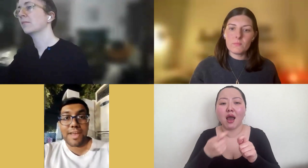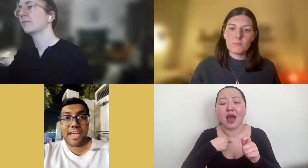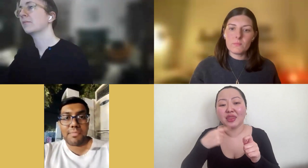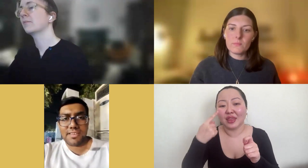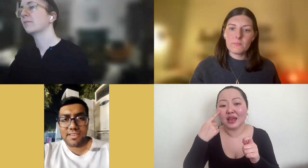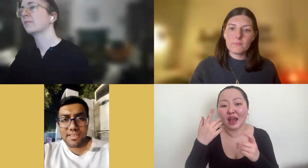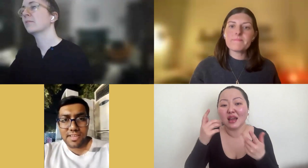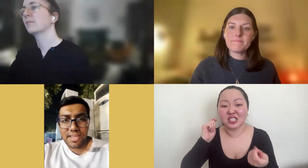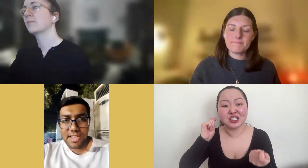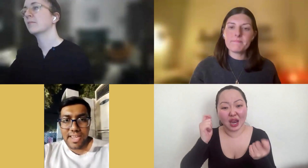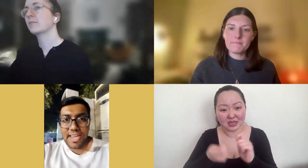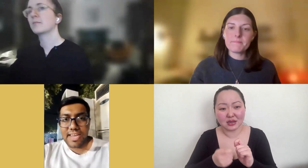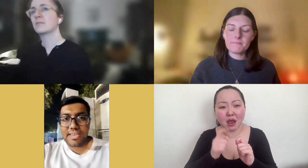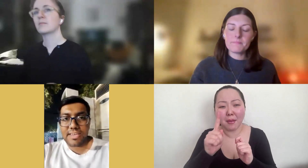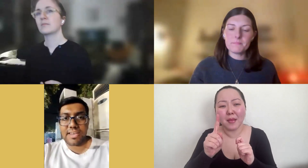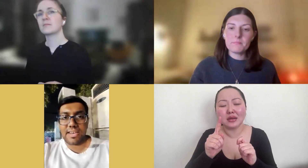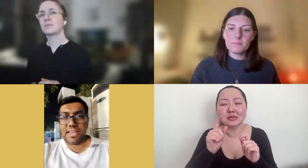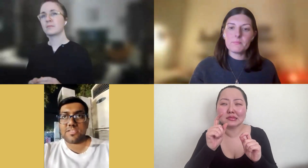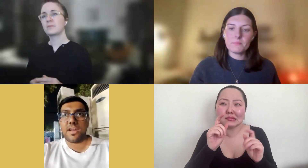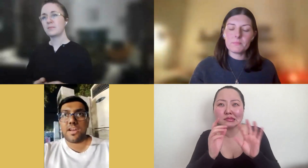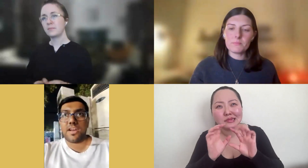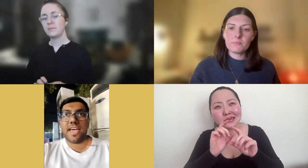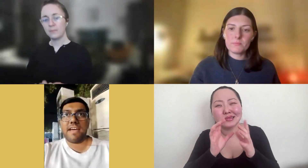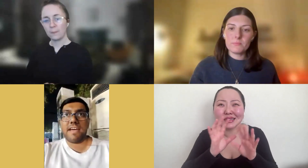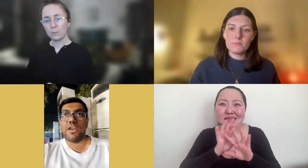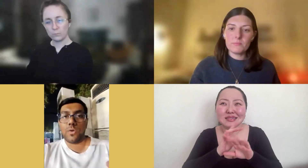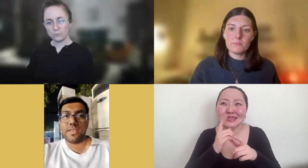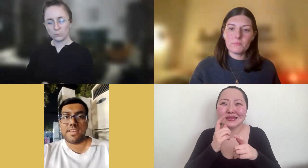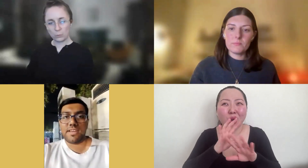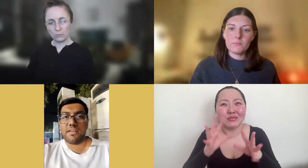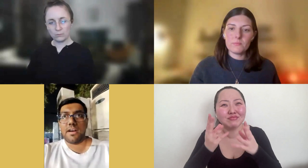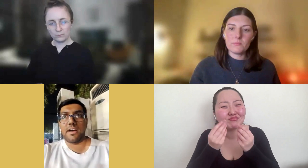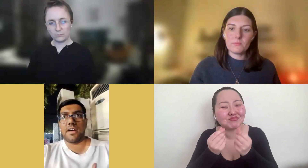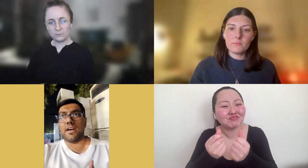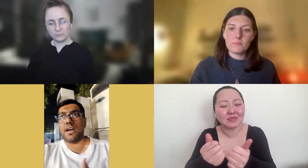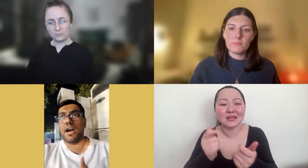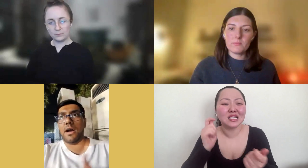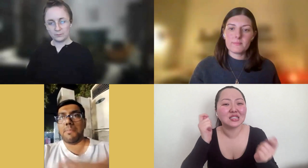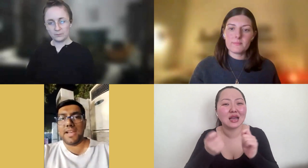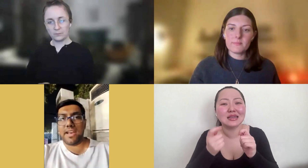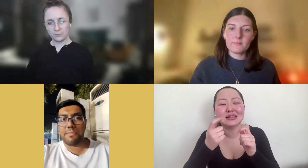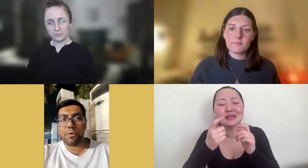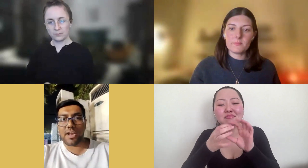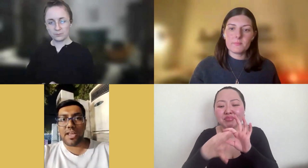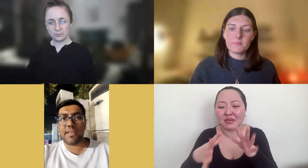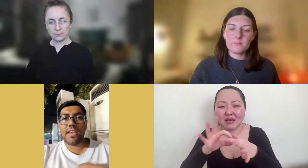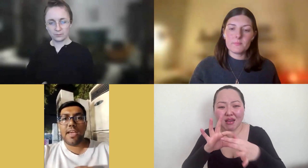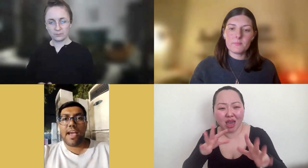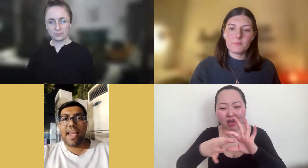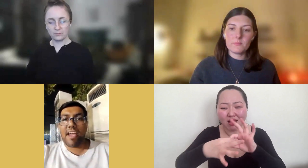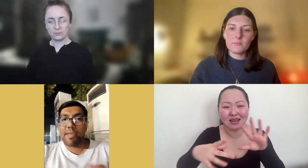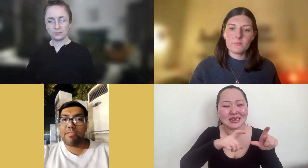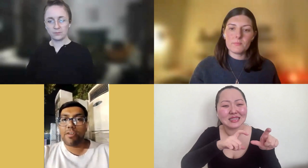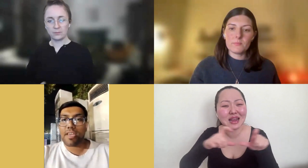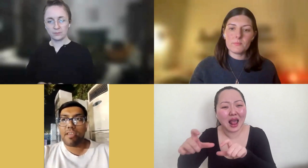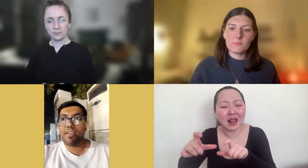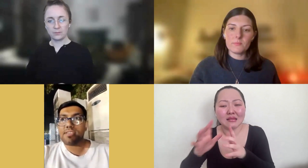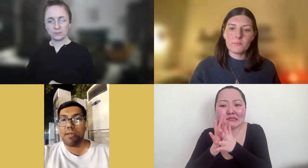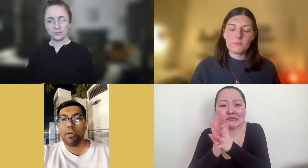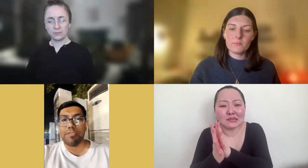more fragmented. It does not have one holistic appeal and approach. I have been working with